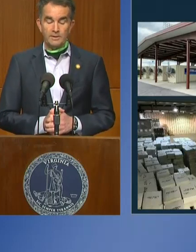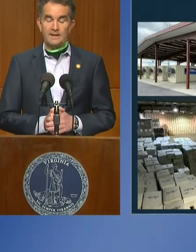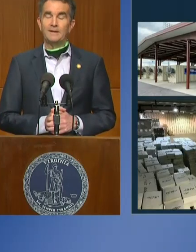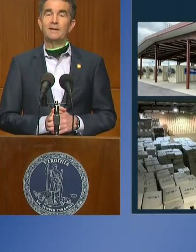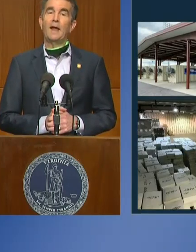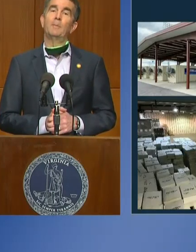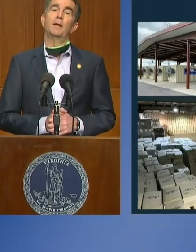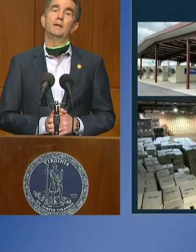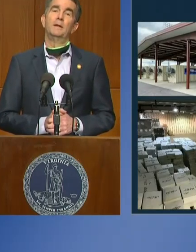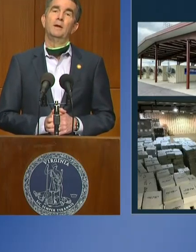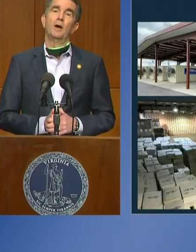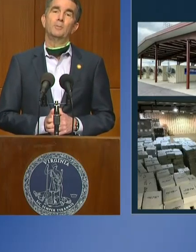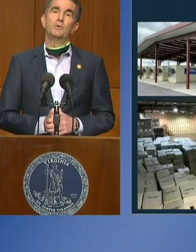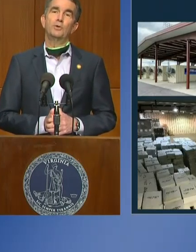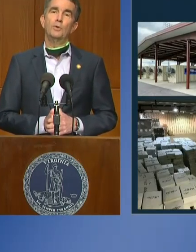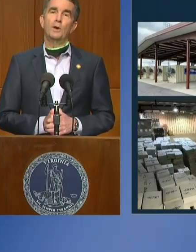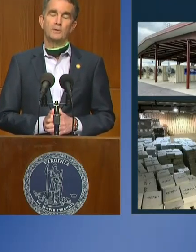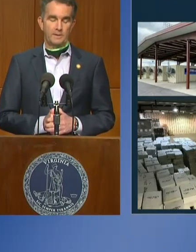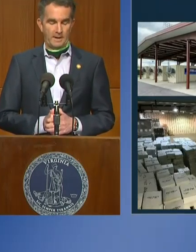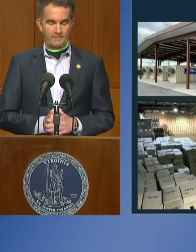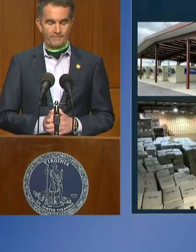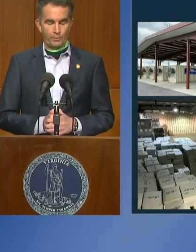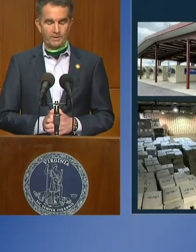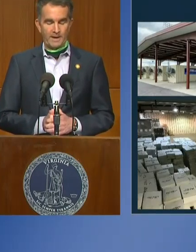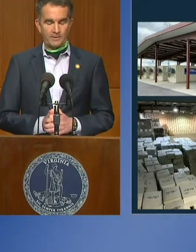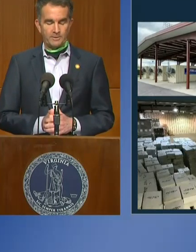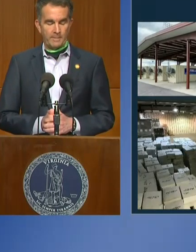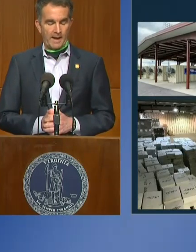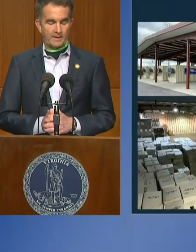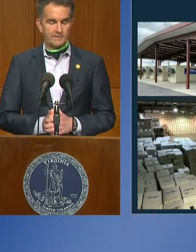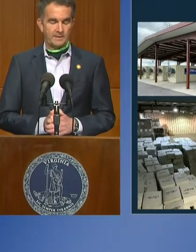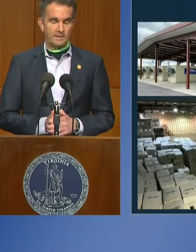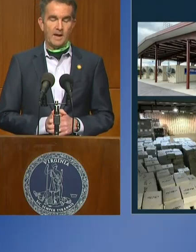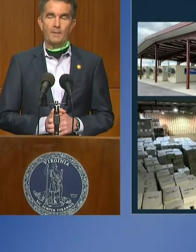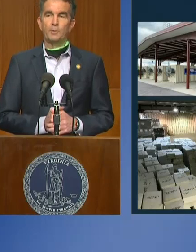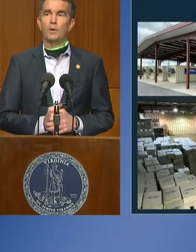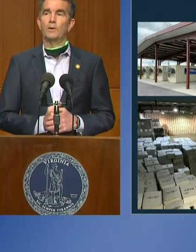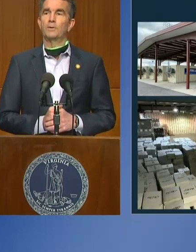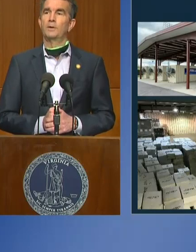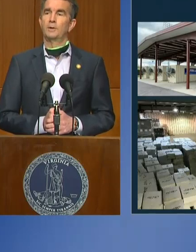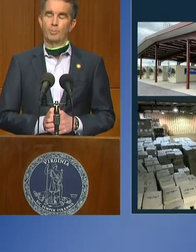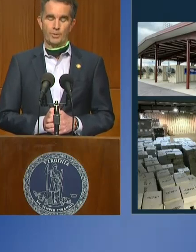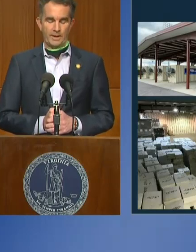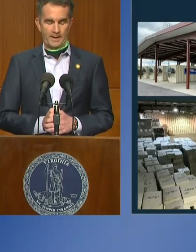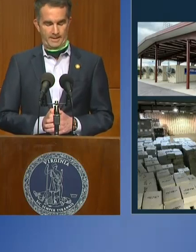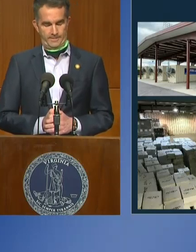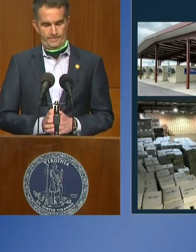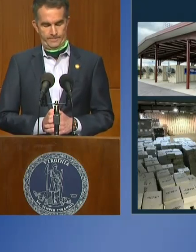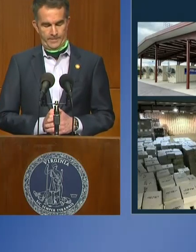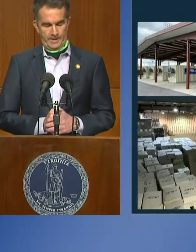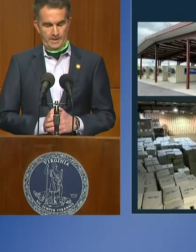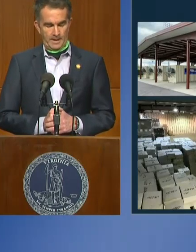OPERATIONAL WE WILL HAVE THE ABILITY TO DECONTAMINATE UP TO